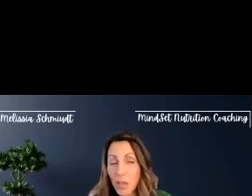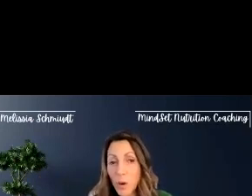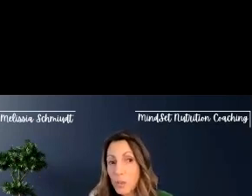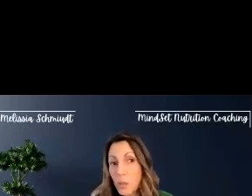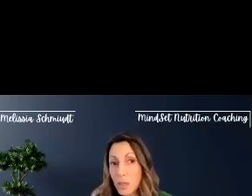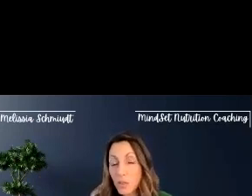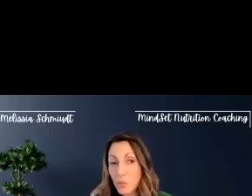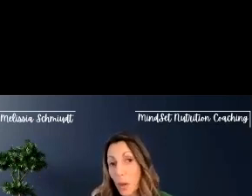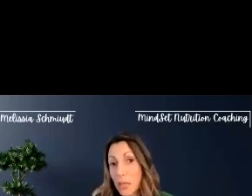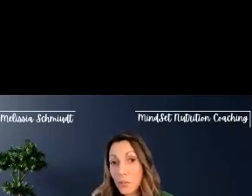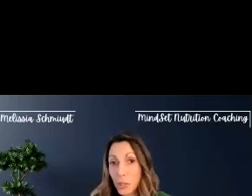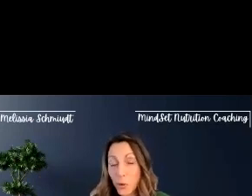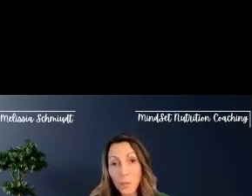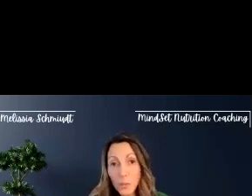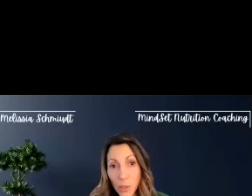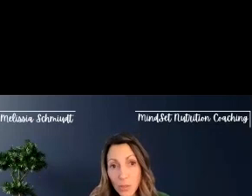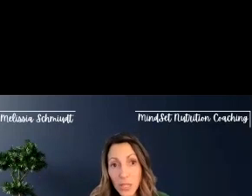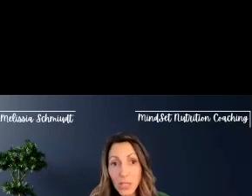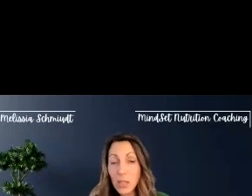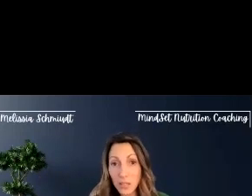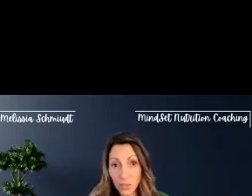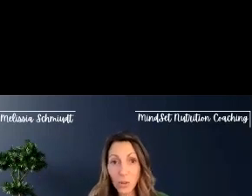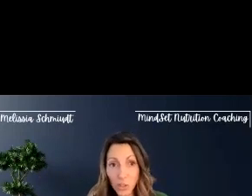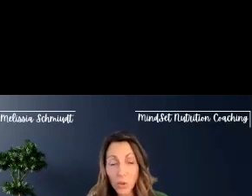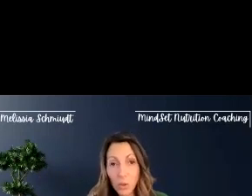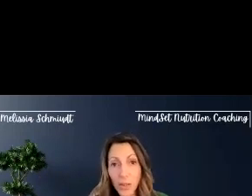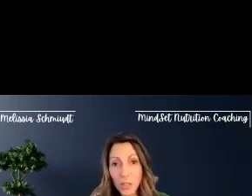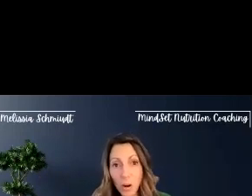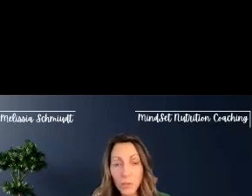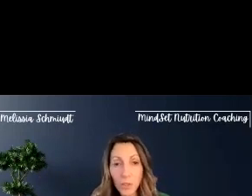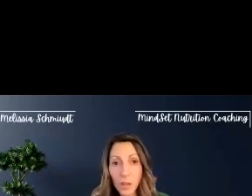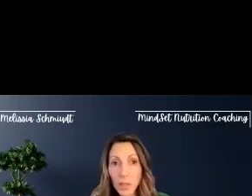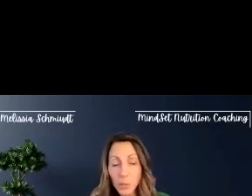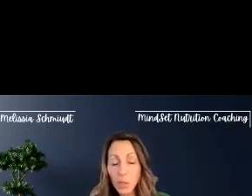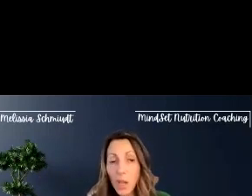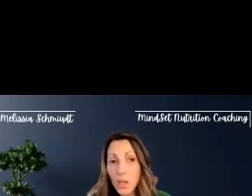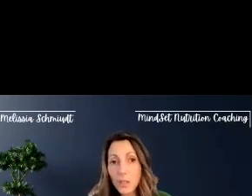Anywhere between 20 and 30 grams of protein is a stretch goal, and that's hard for a lot of people.